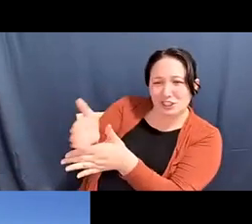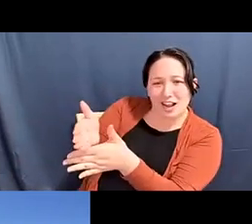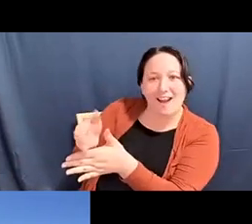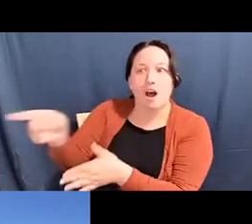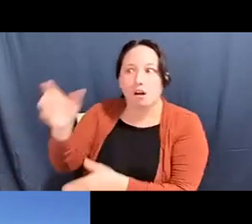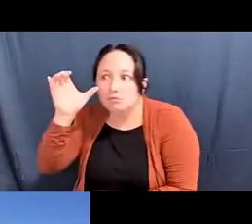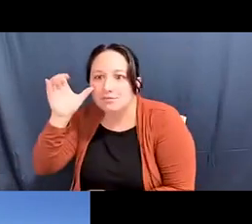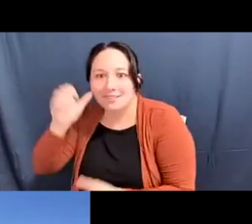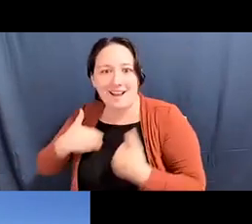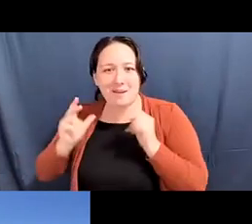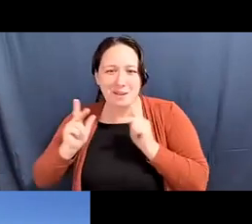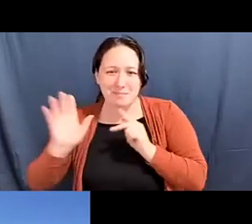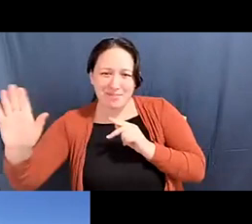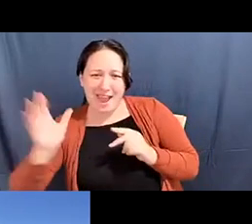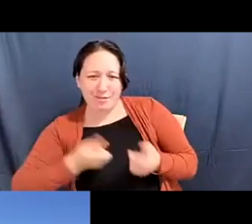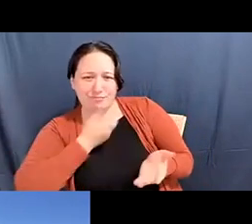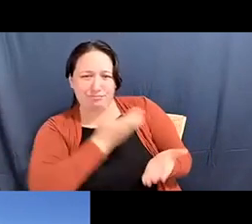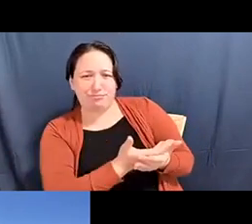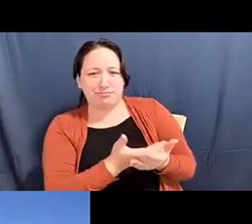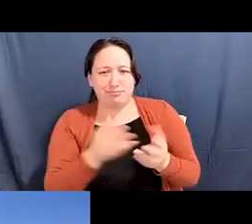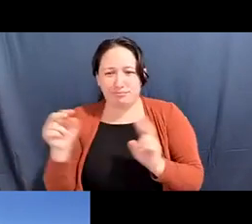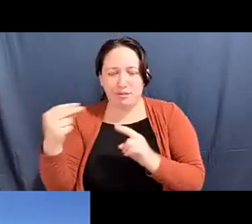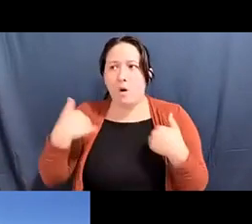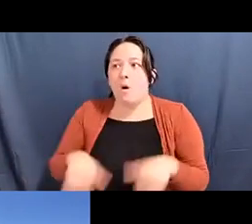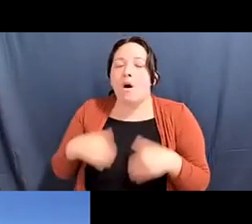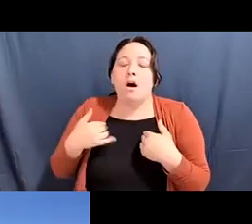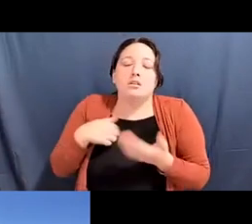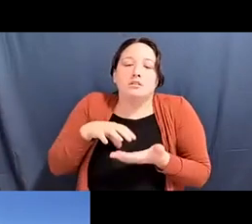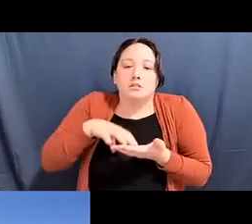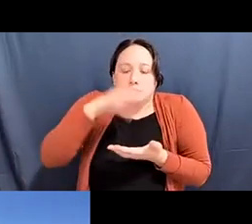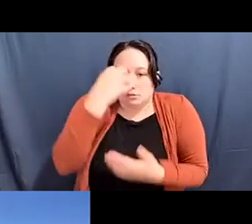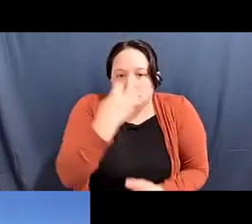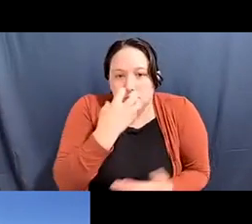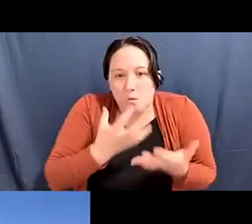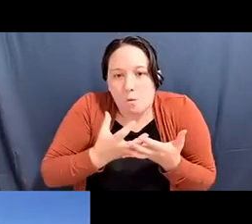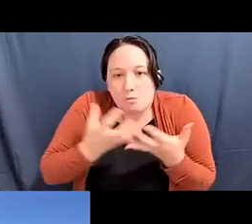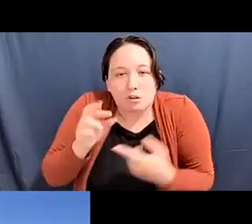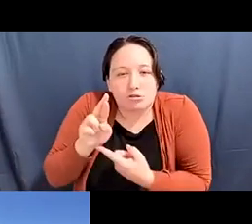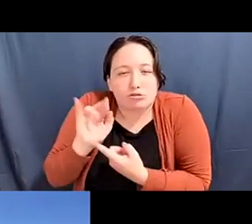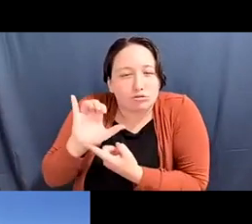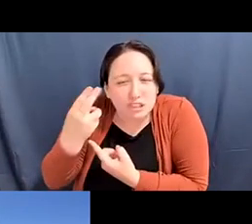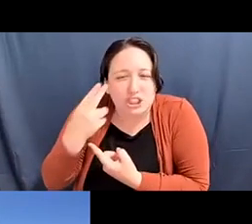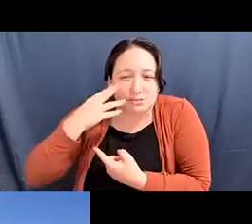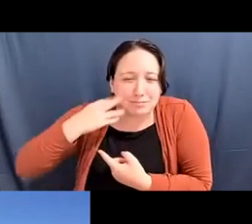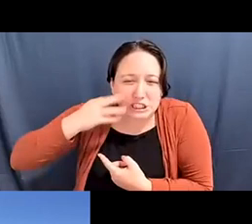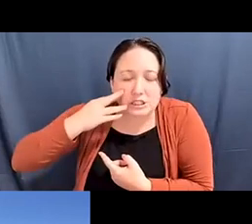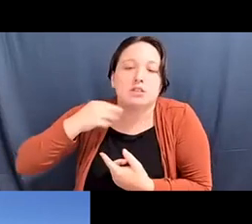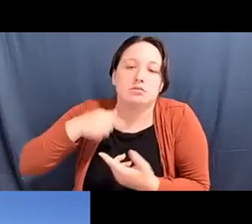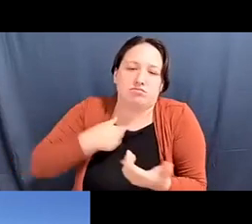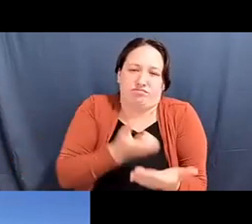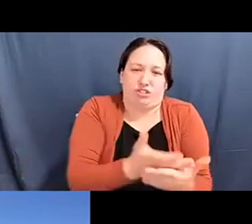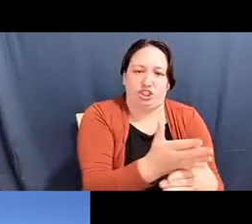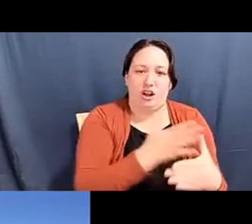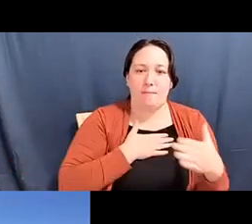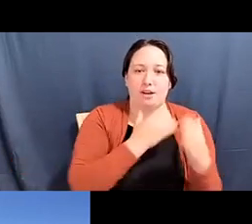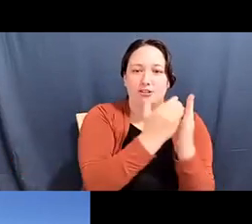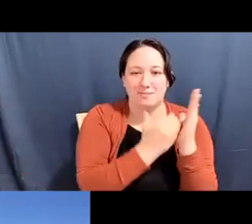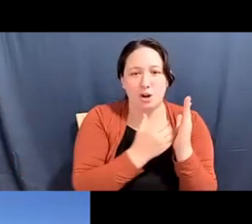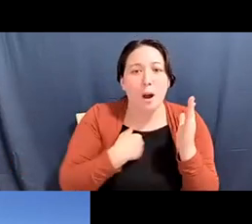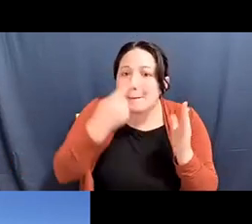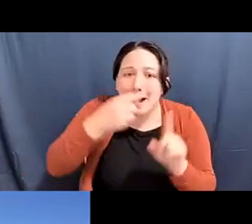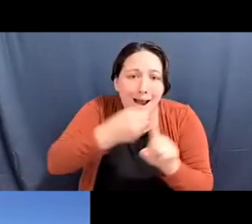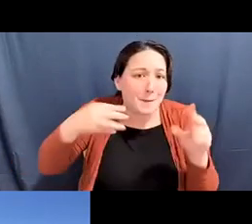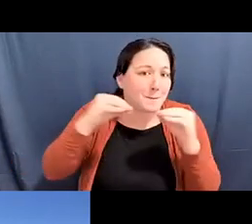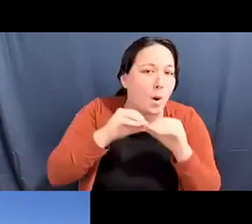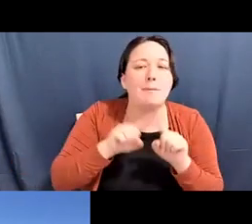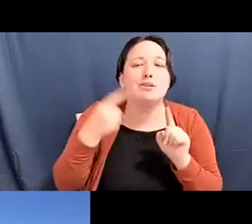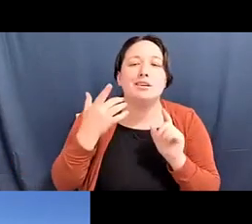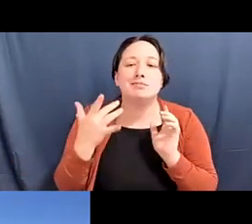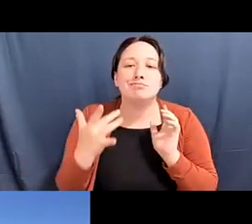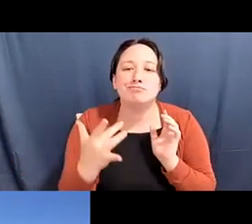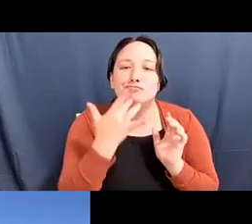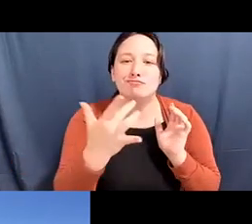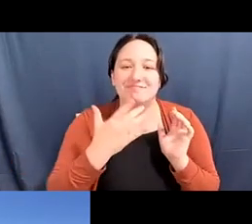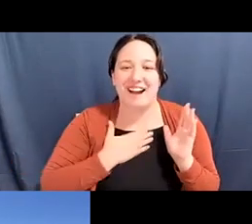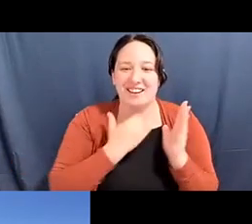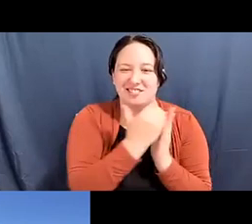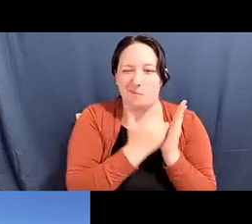Alex Tom he/him: and so I wrote up that chapter because there's so much richness and in all those conversations and so I'm happy to share more, but I'm just wanted to give a little bit of a taste of my chapter. and I'm going to put in the chat